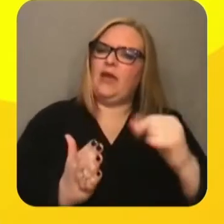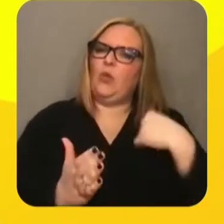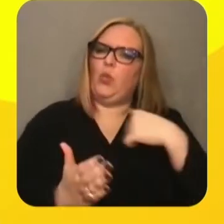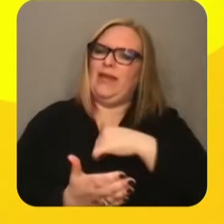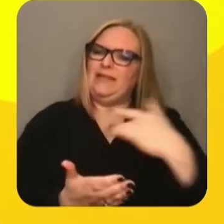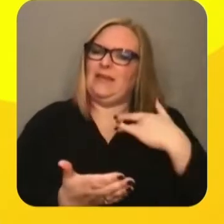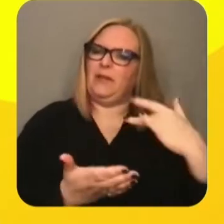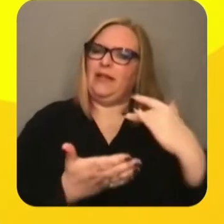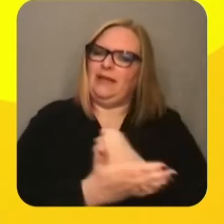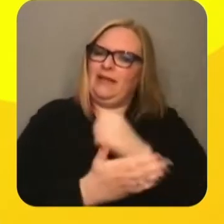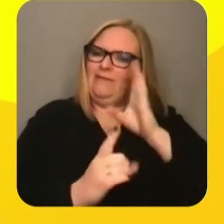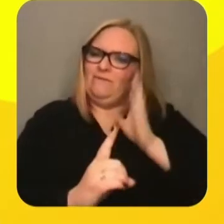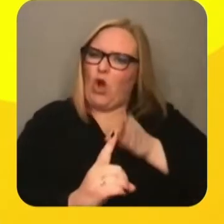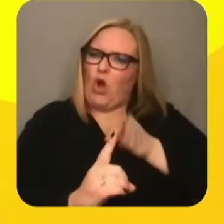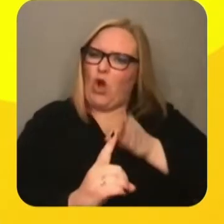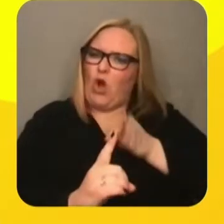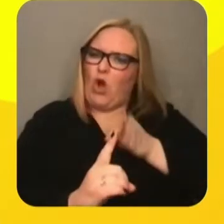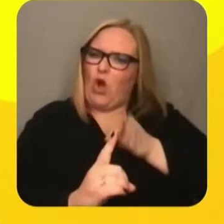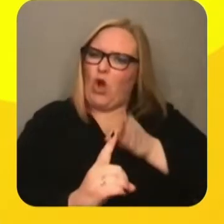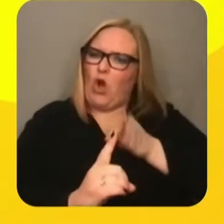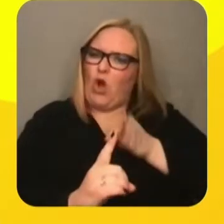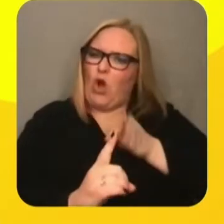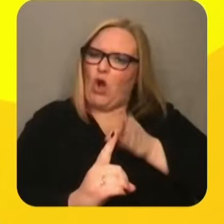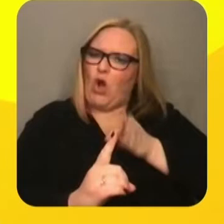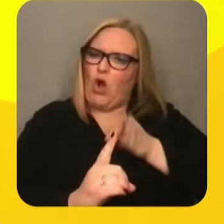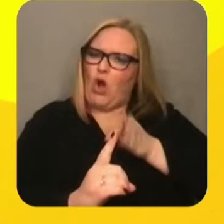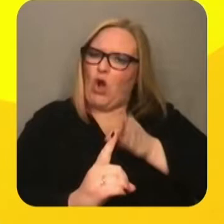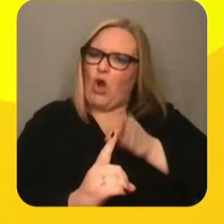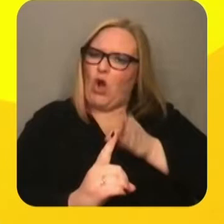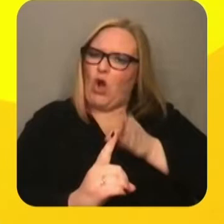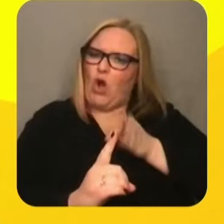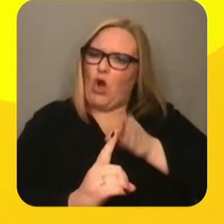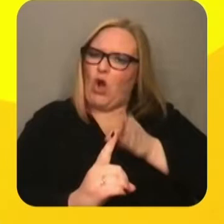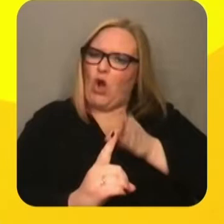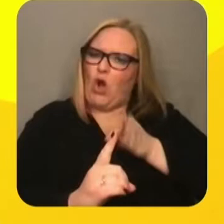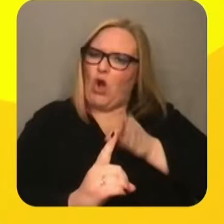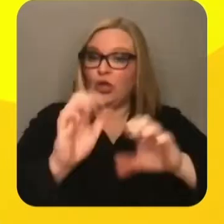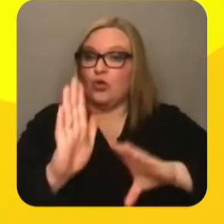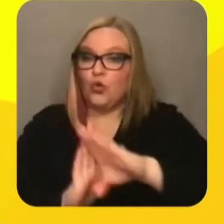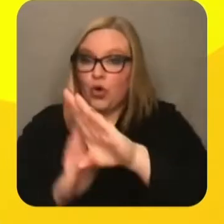but retaining growing and developing talent. So pooling through that talent,